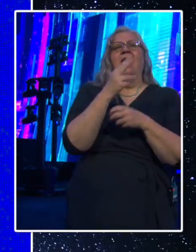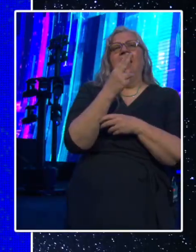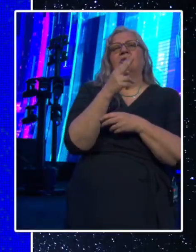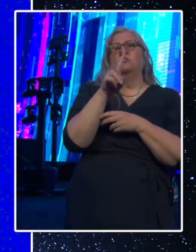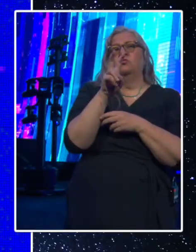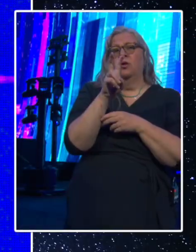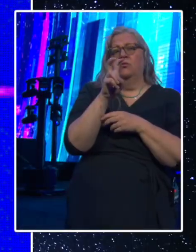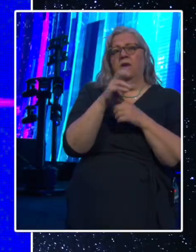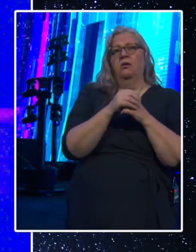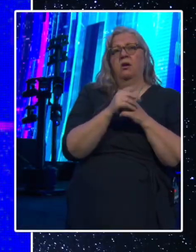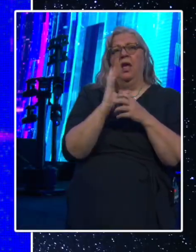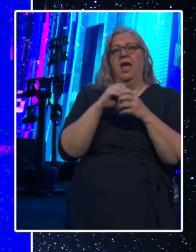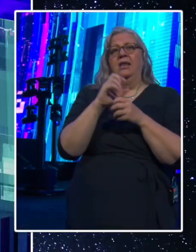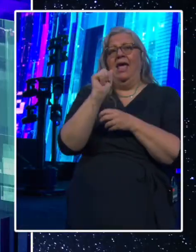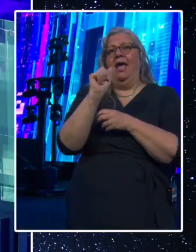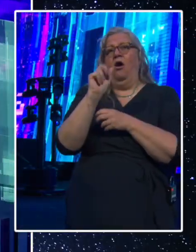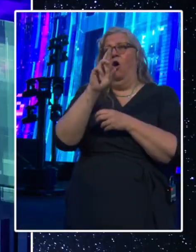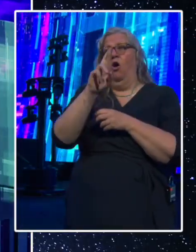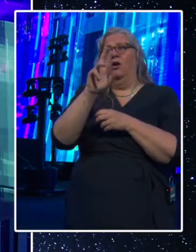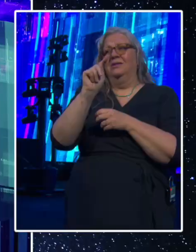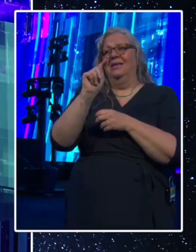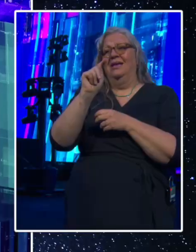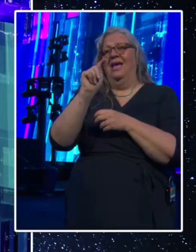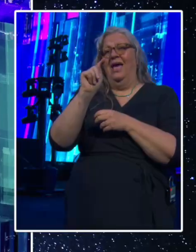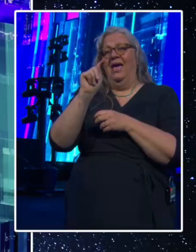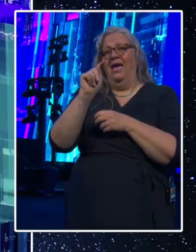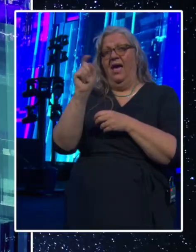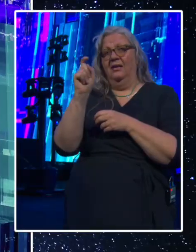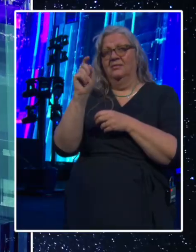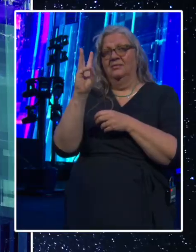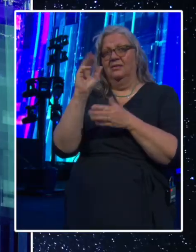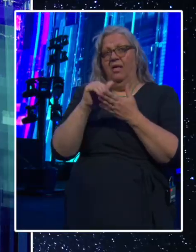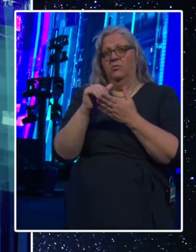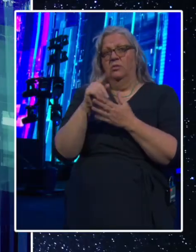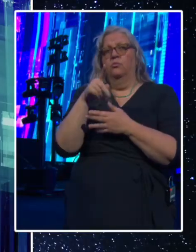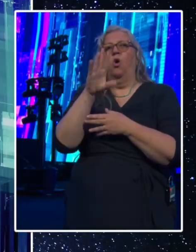including the H200 and the RTX 6000 Pro,